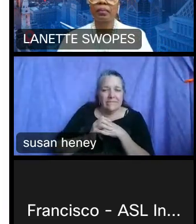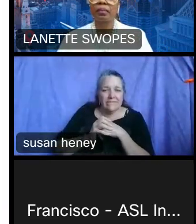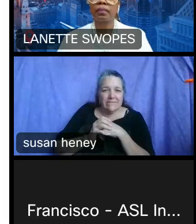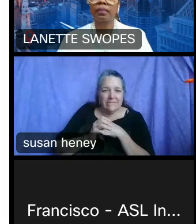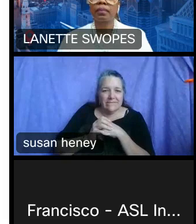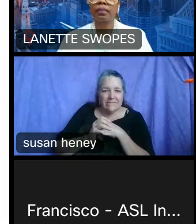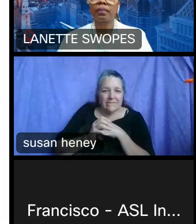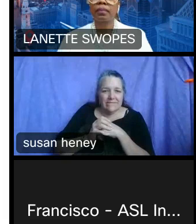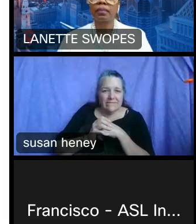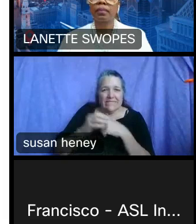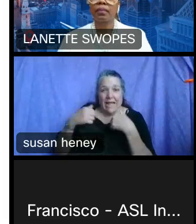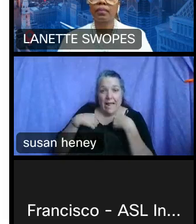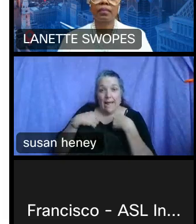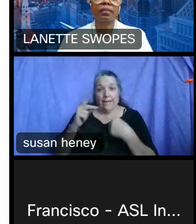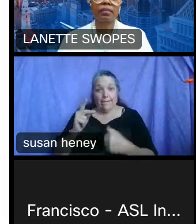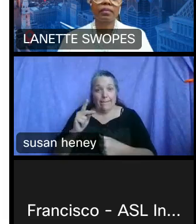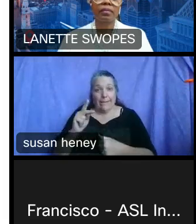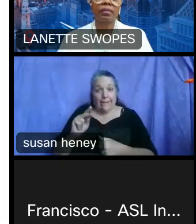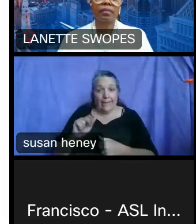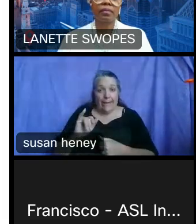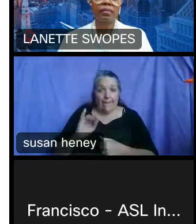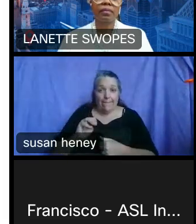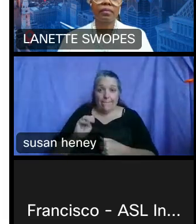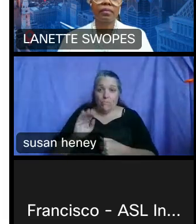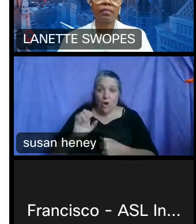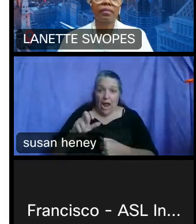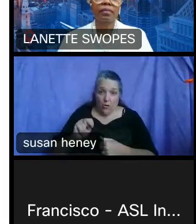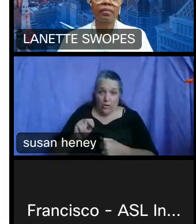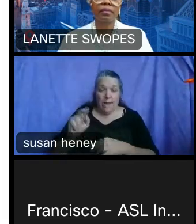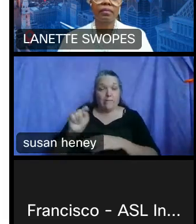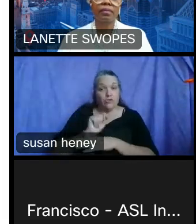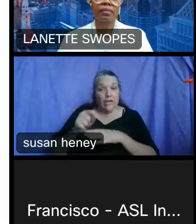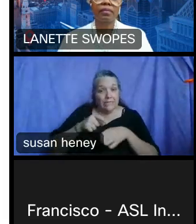My name is Kim Brown, and I'm a training specialist here at the US Census Bureau. I